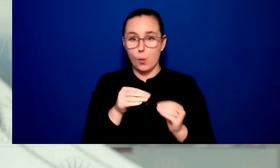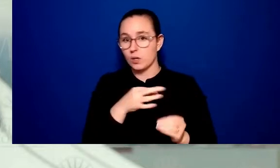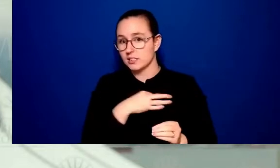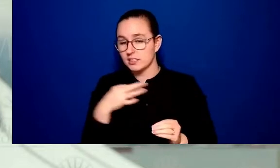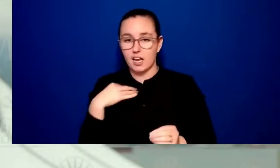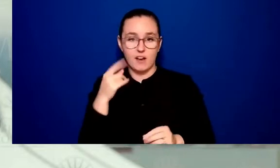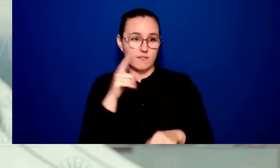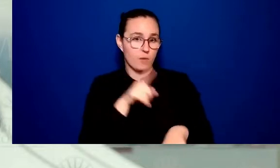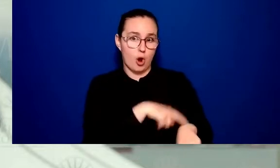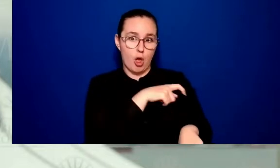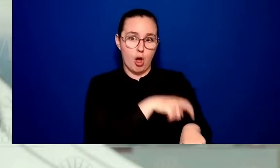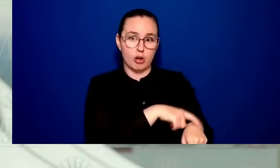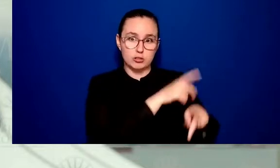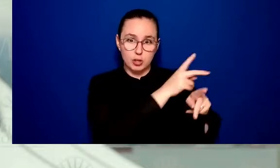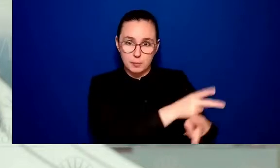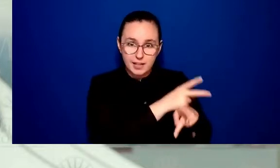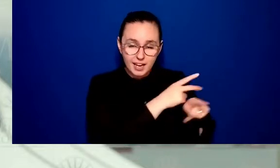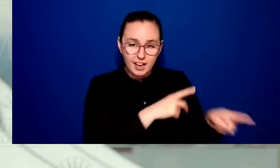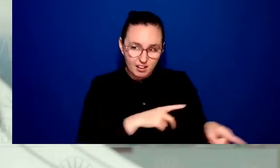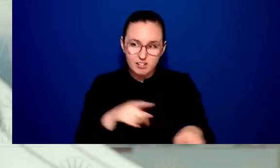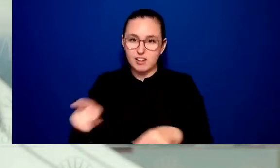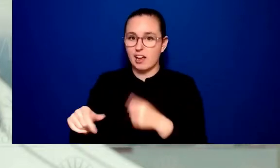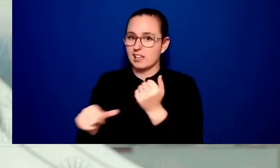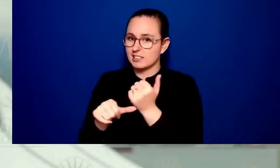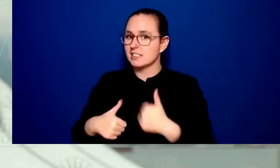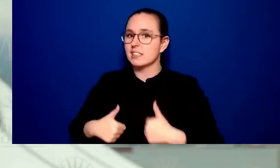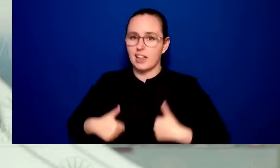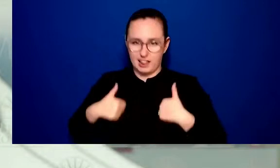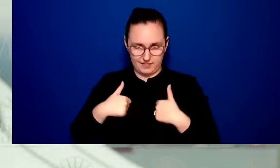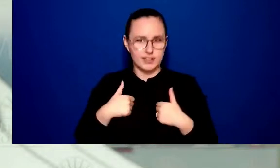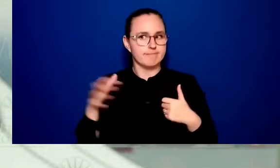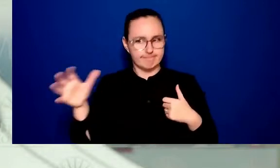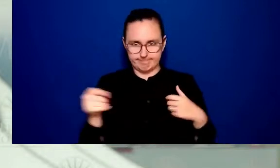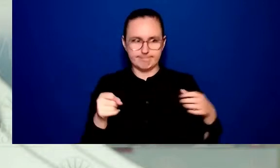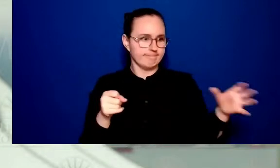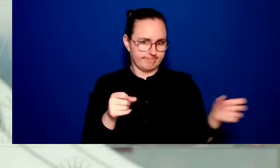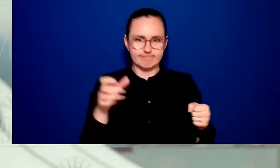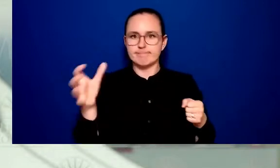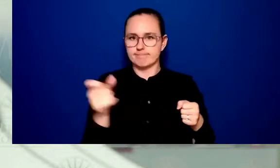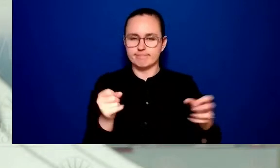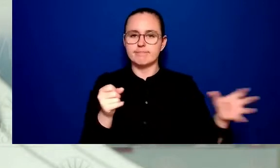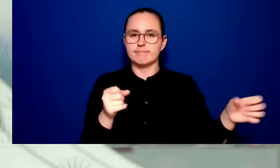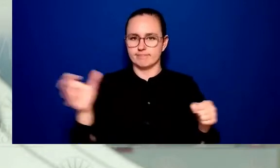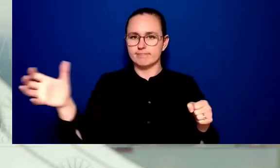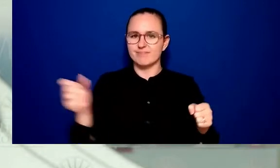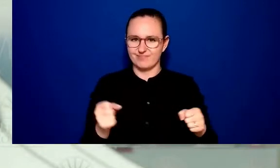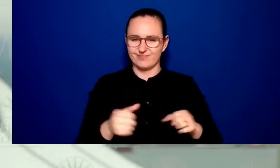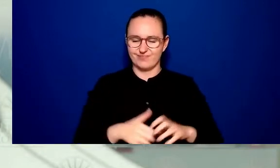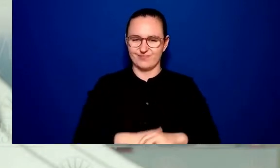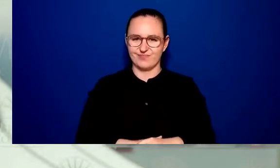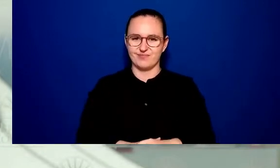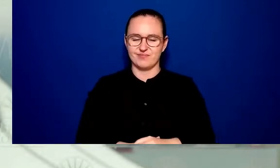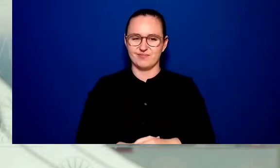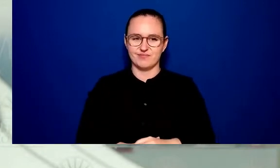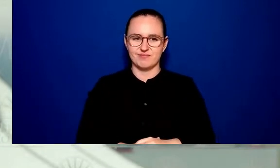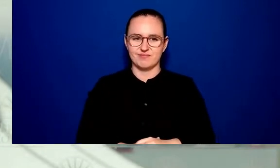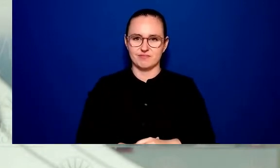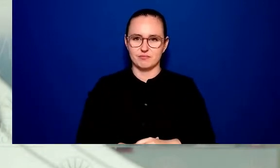as well and we're going to continue to look to that. Look regardless of all of that goes the fact that some of the